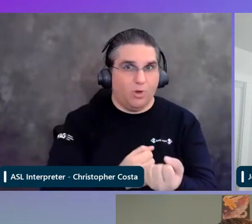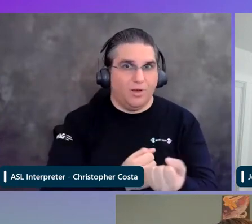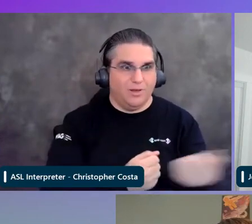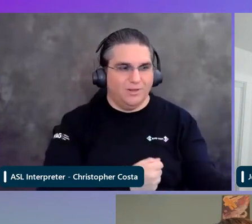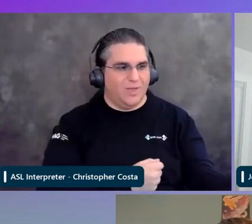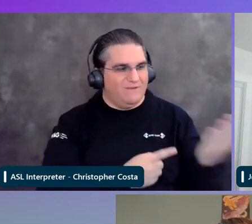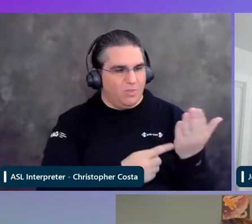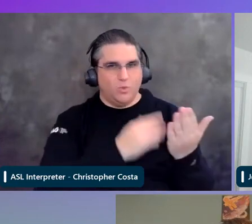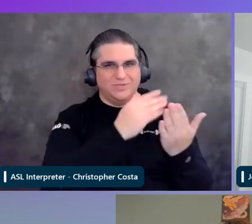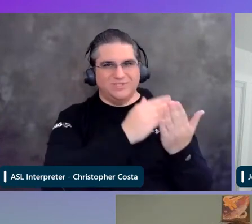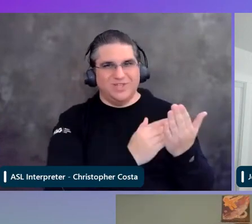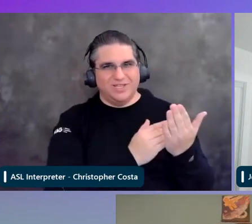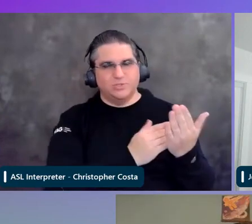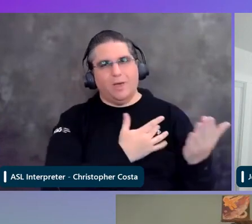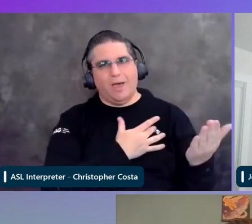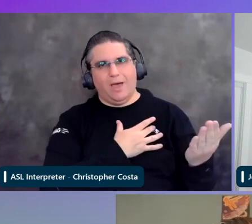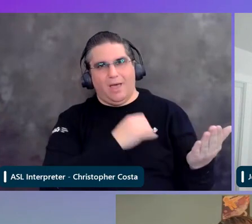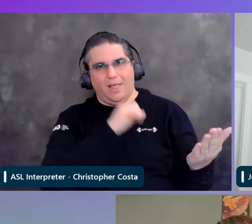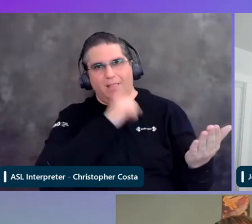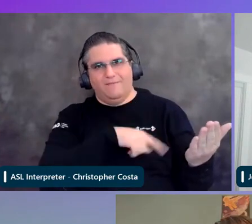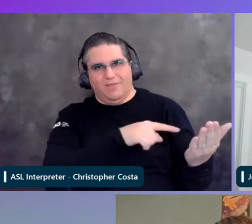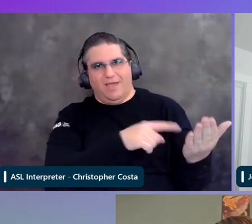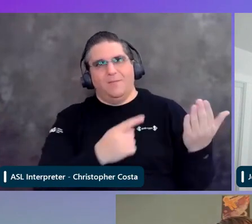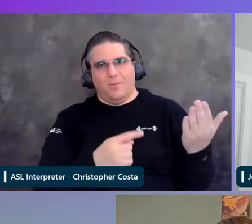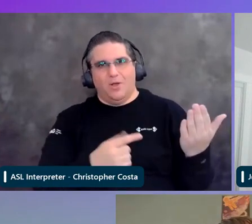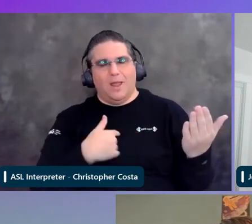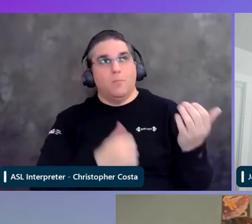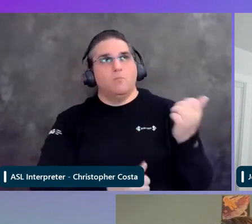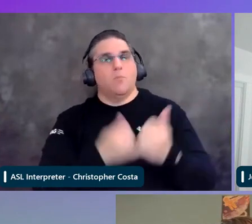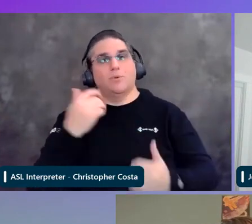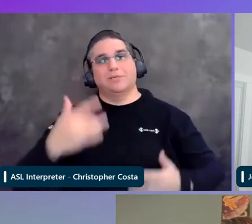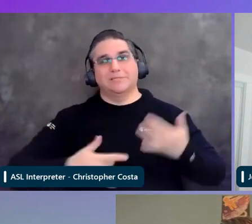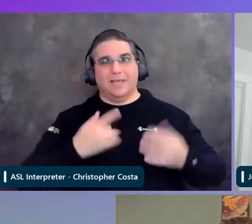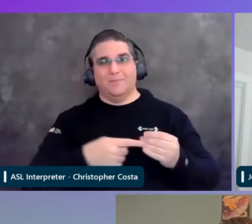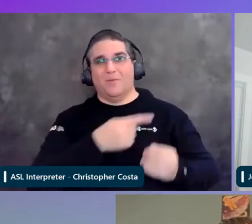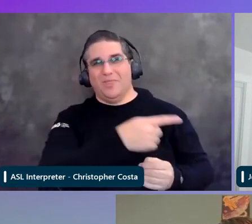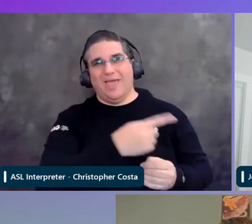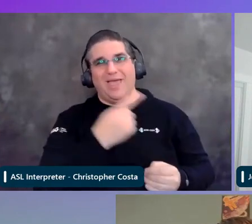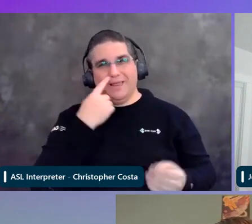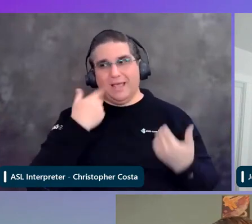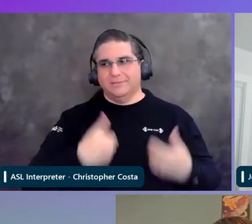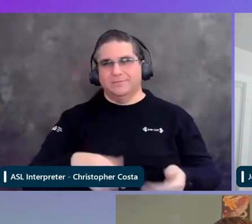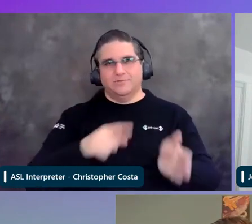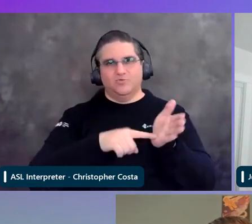from that aspect. That's kind of what I'm the most excited about